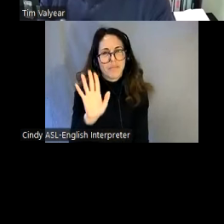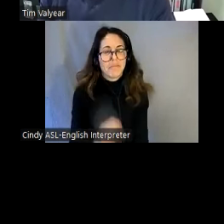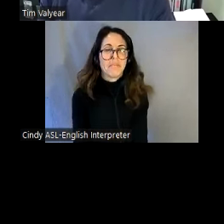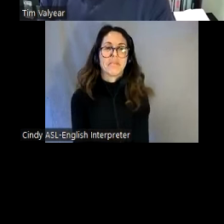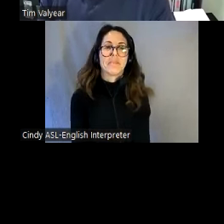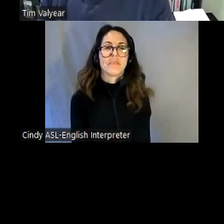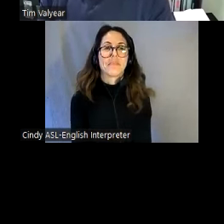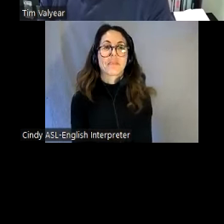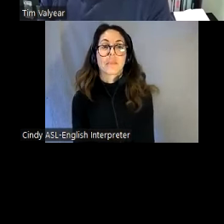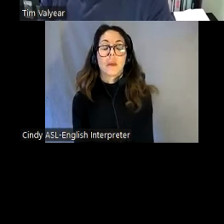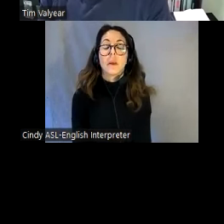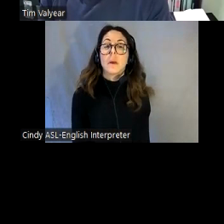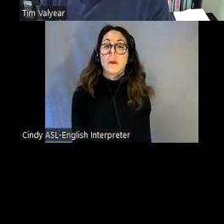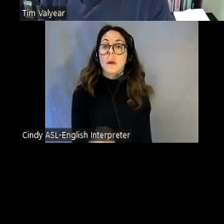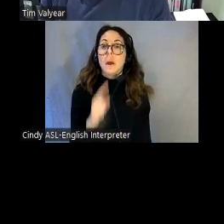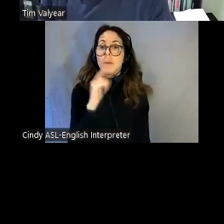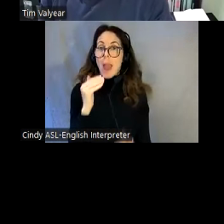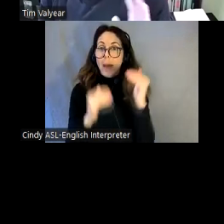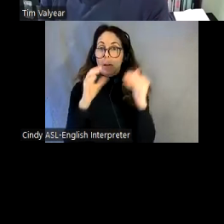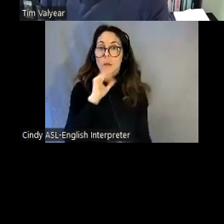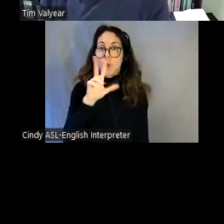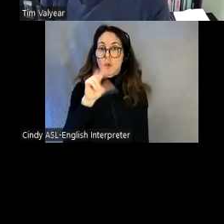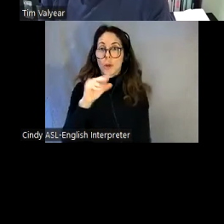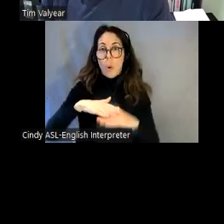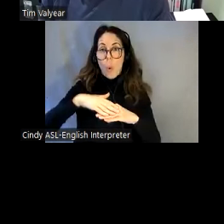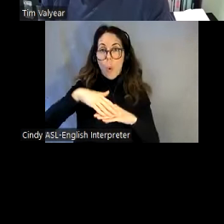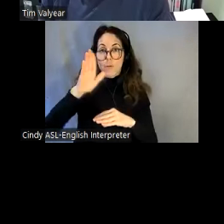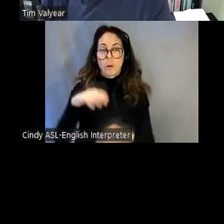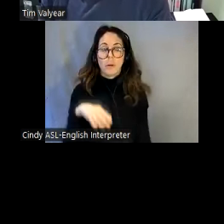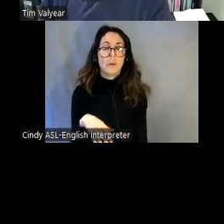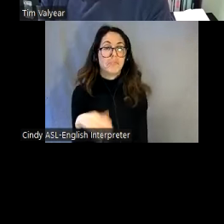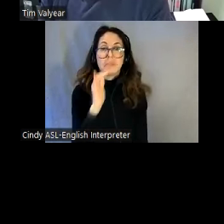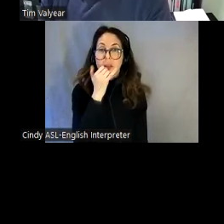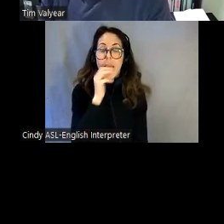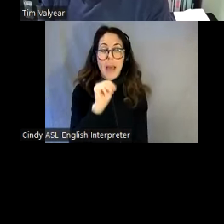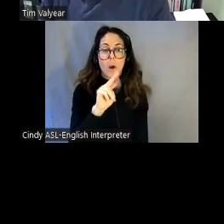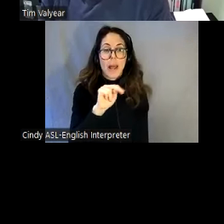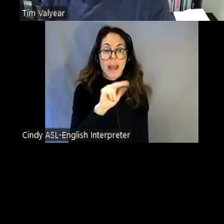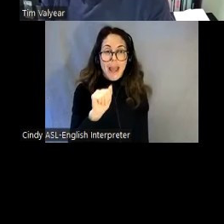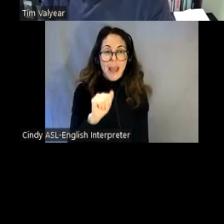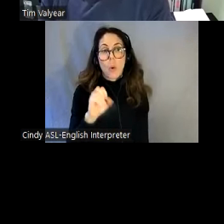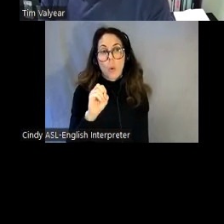inflammation that people are worried about. Which is still